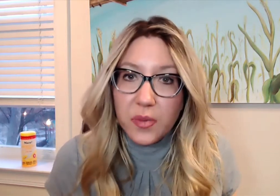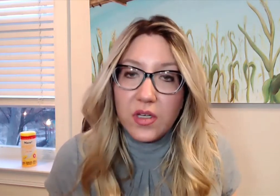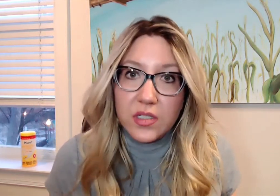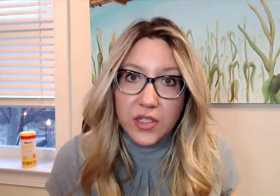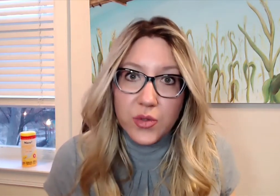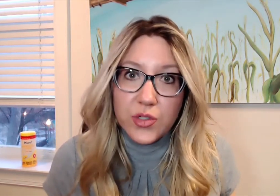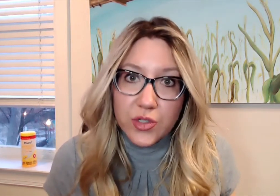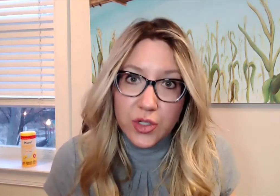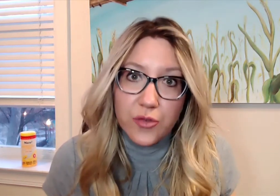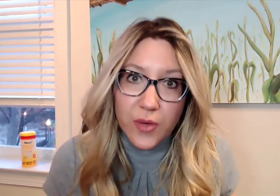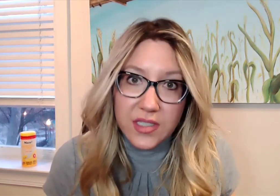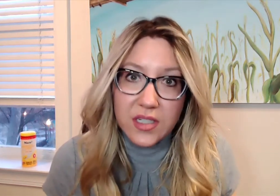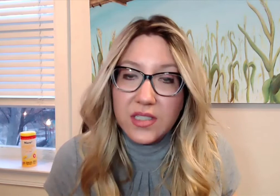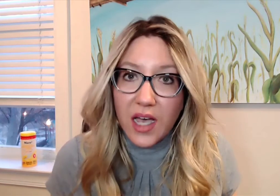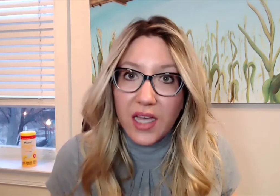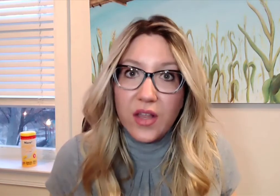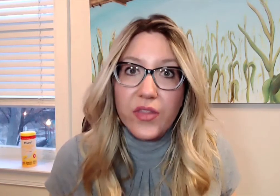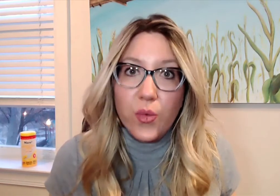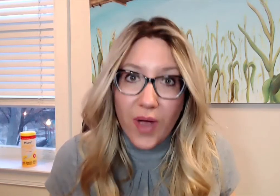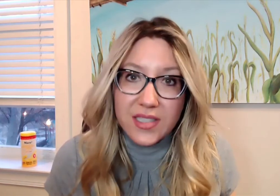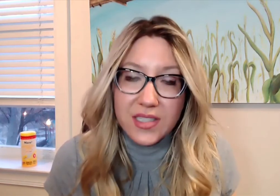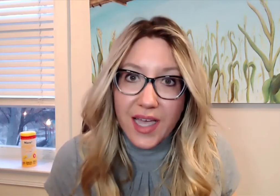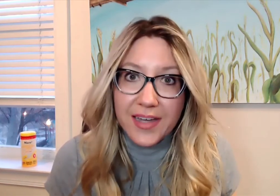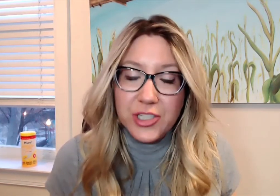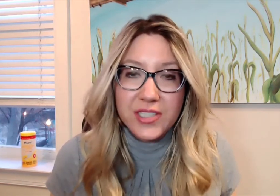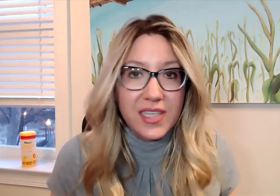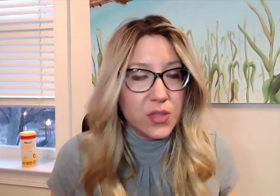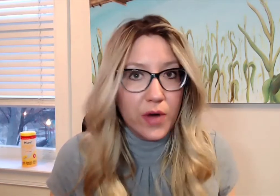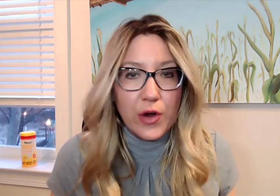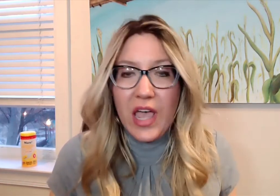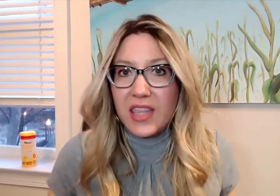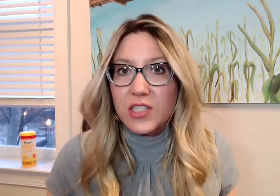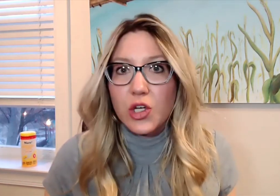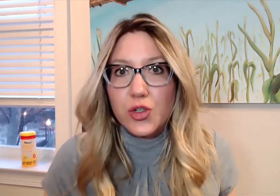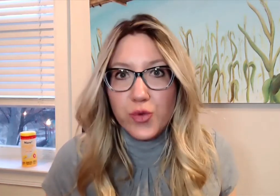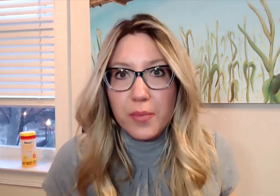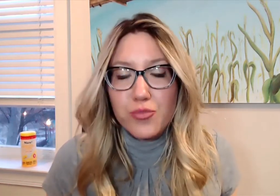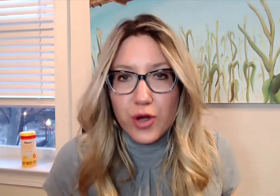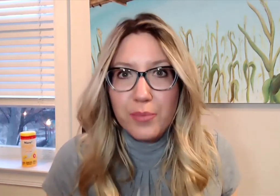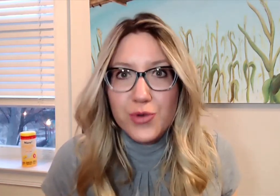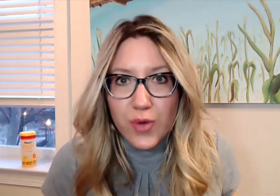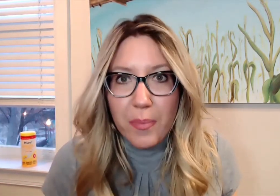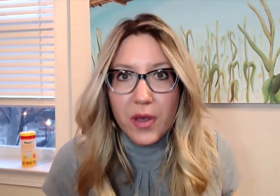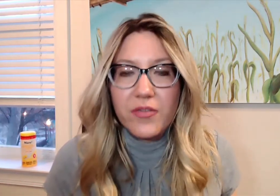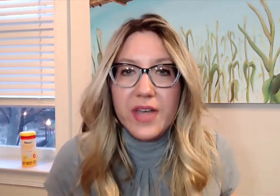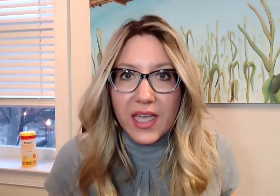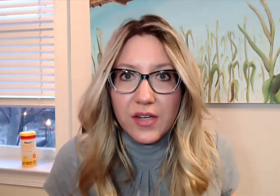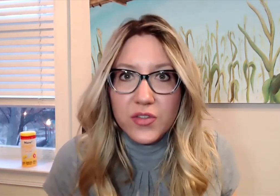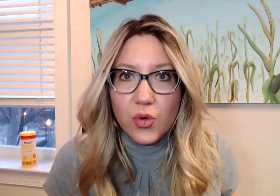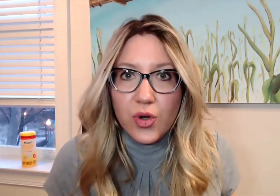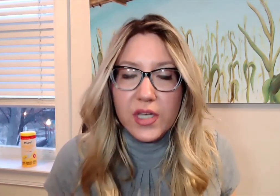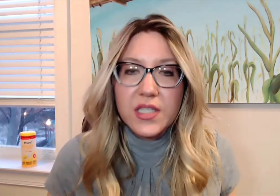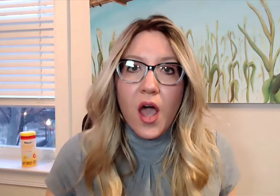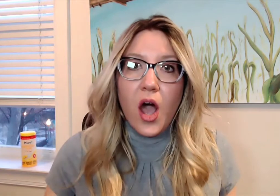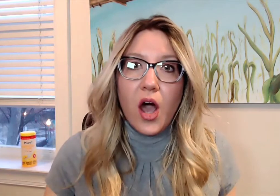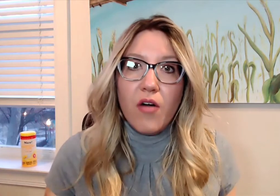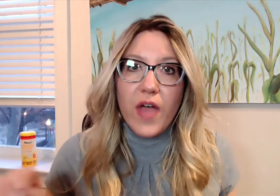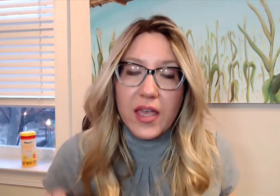TERMINATED BUT IT IS IN THE CITY'S INTEREST THAT LORETTO HOSPITAL CONTINUES TO SERVE